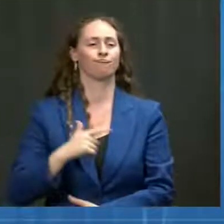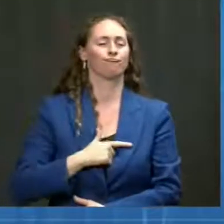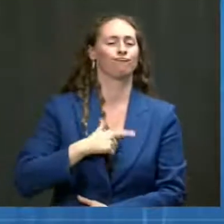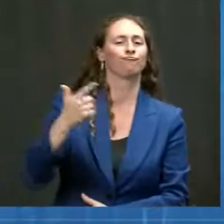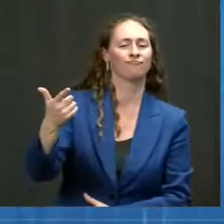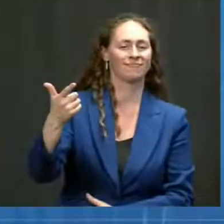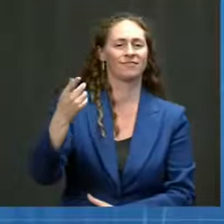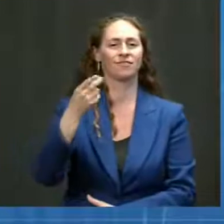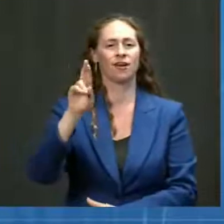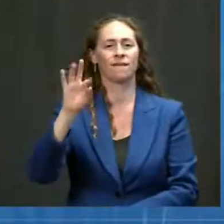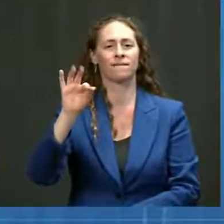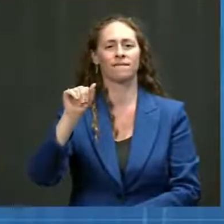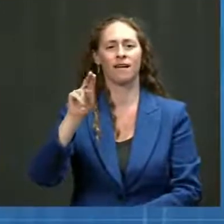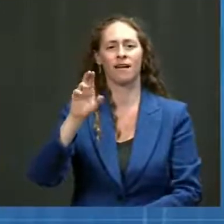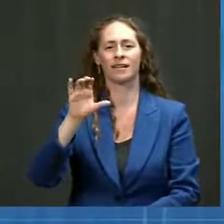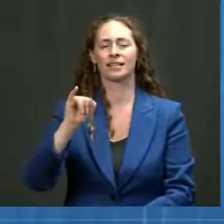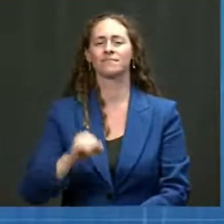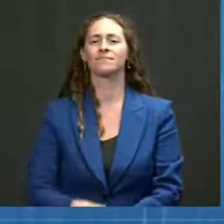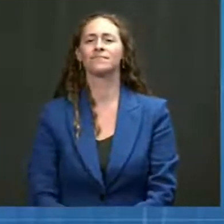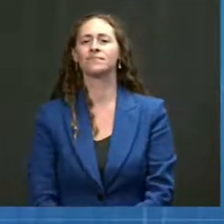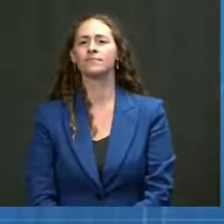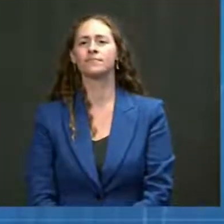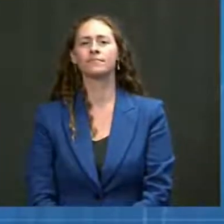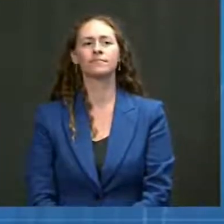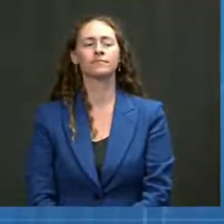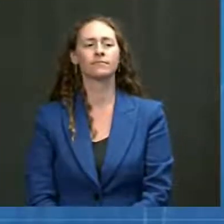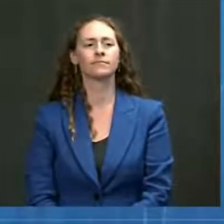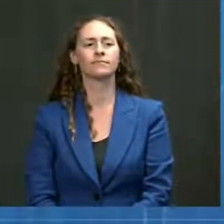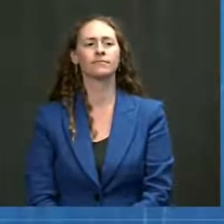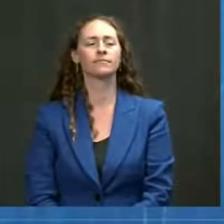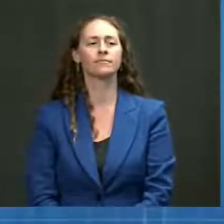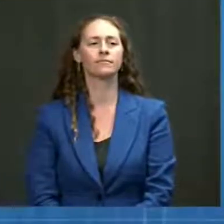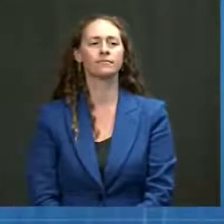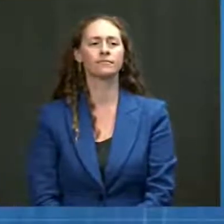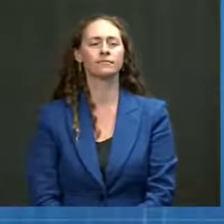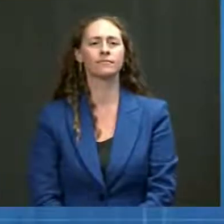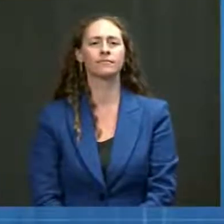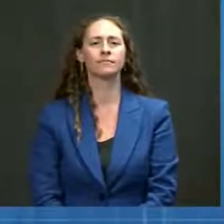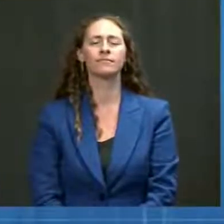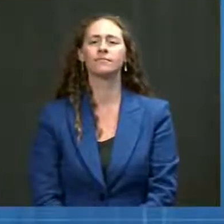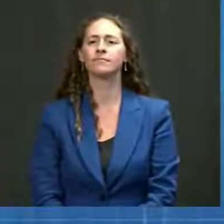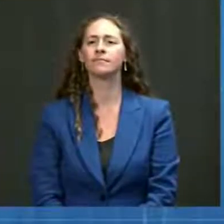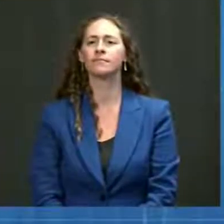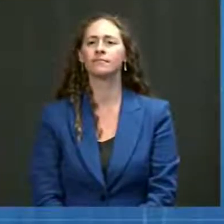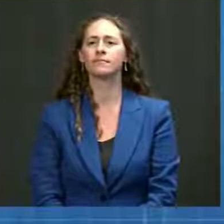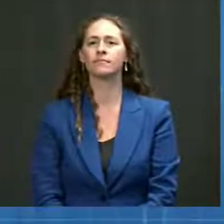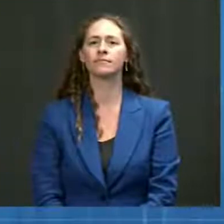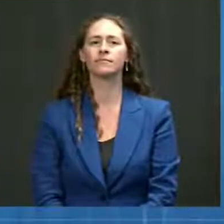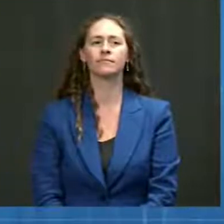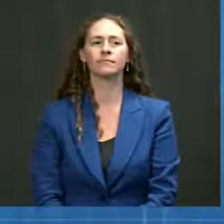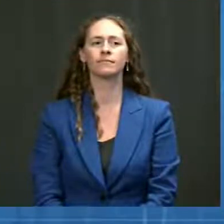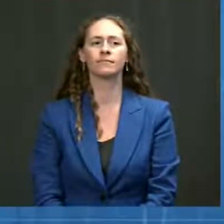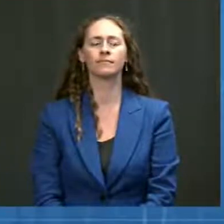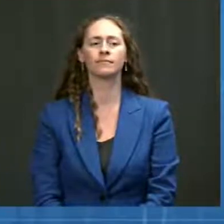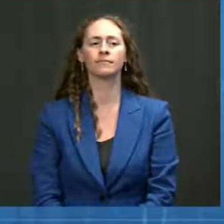TO PROTECT YOURSELF AND OTHERS IS TO SIMPLY GET VACCINATED IN THE FIRST PLACE. AND NOW I WILL TURN THINGS OVER